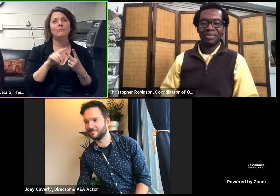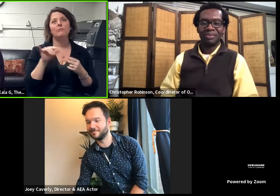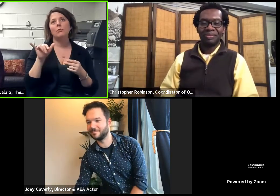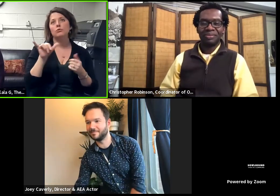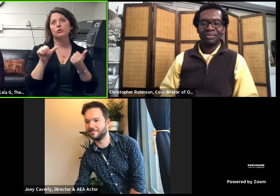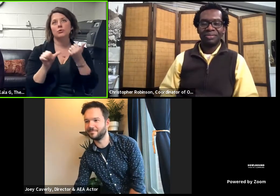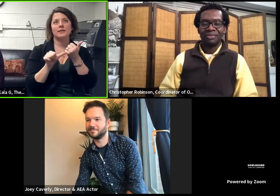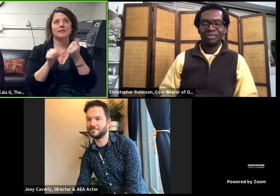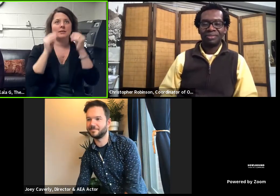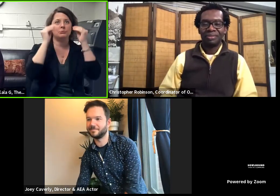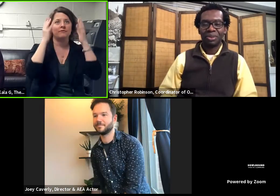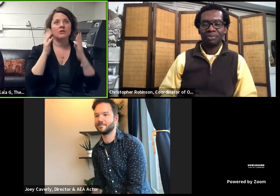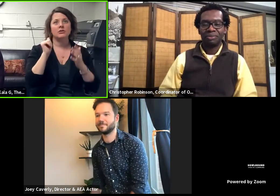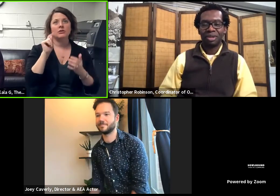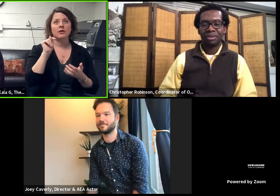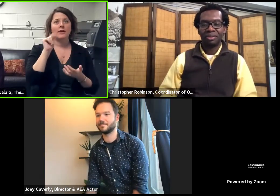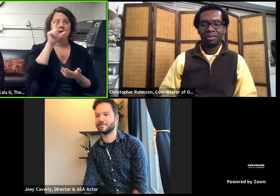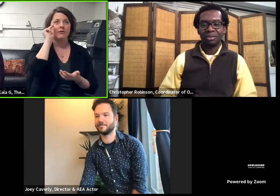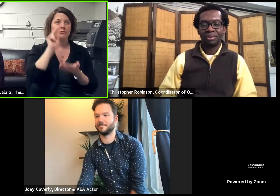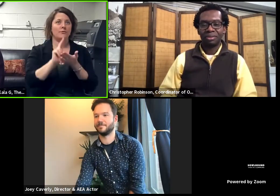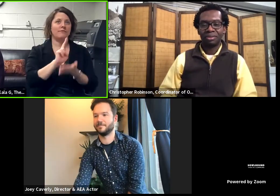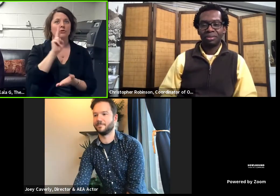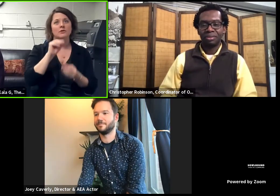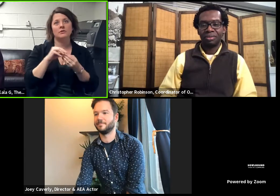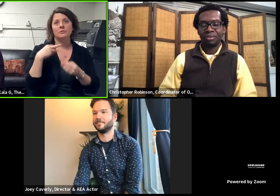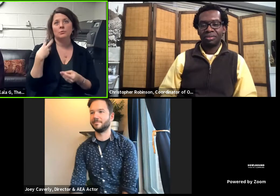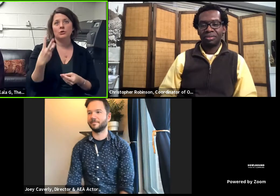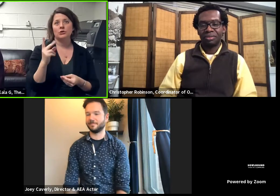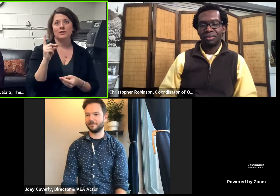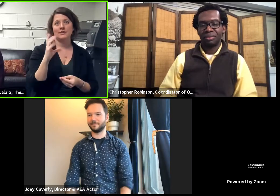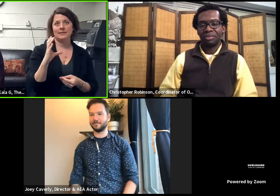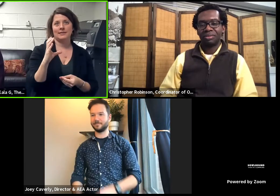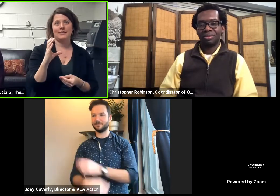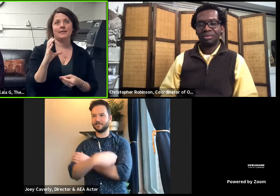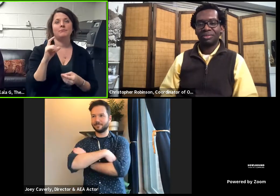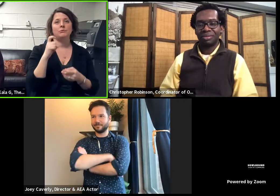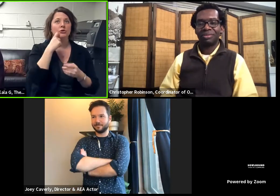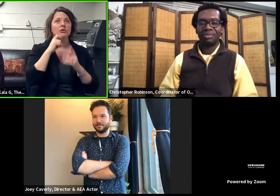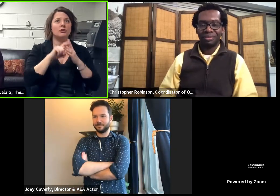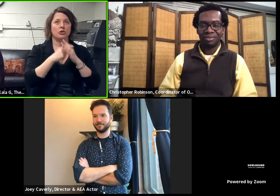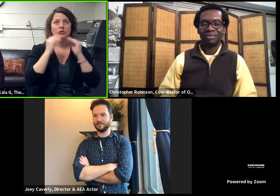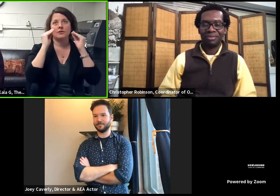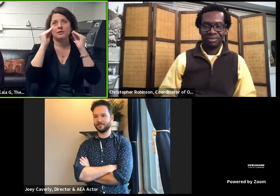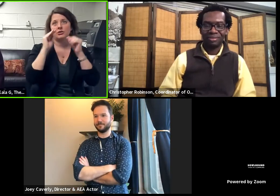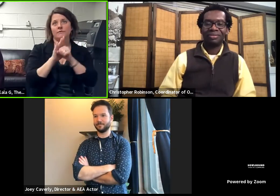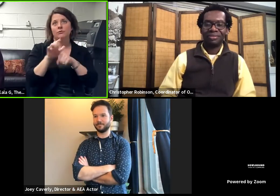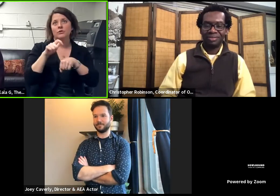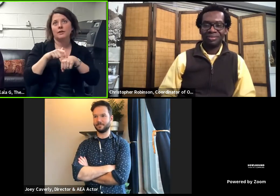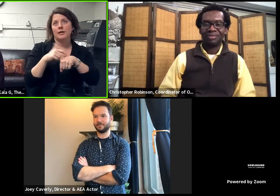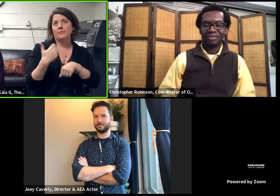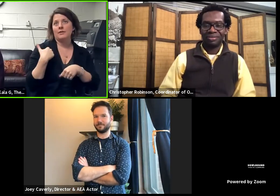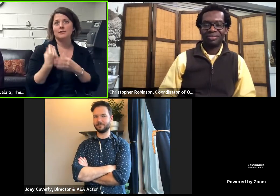And another hat that I wear, I'm assistant-- Professor at Gallaudet. Professor at Gallaudet, thank you,